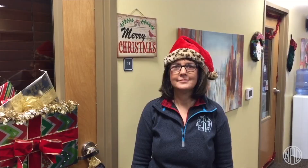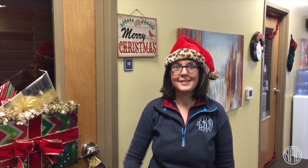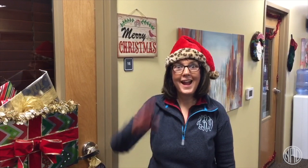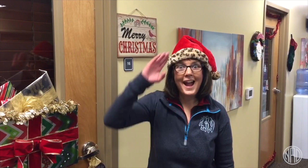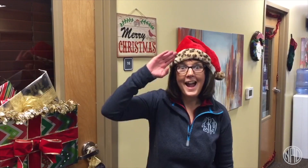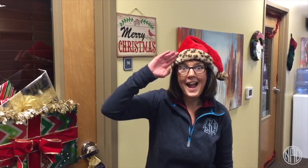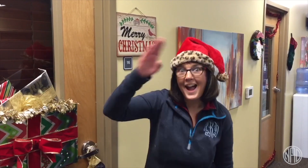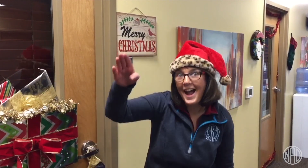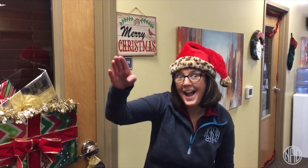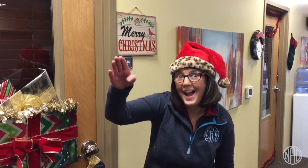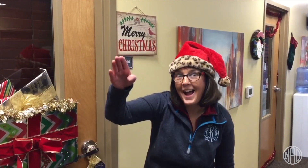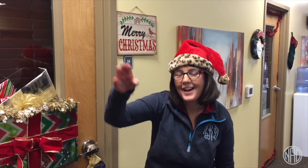Hi!